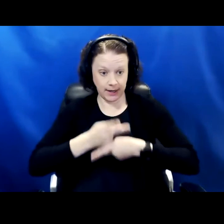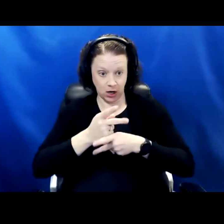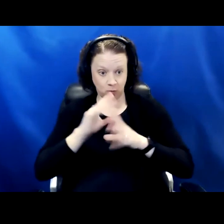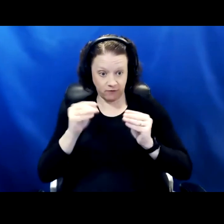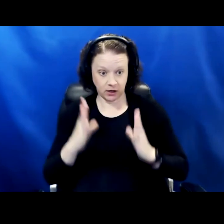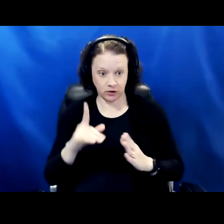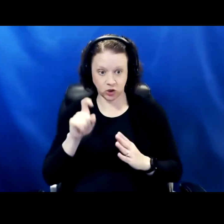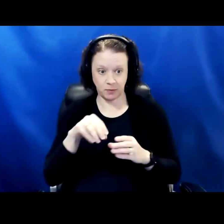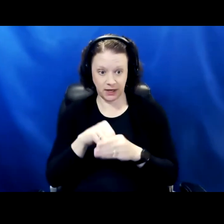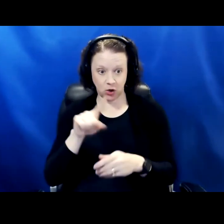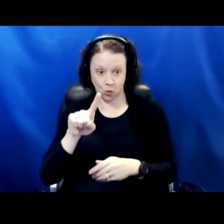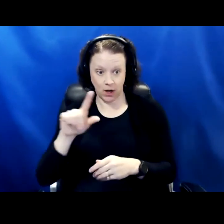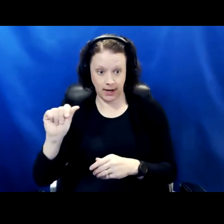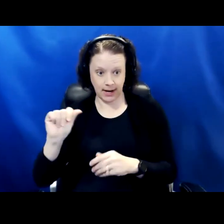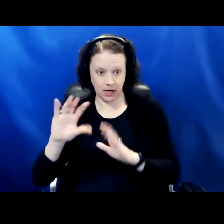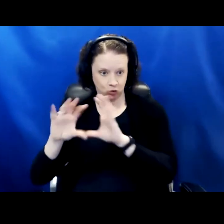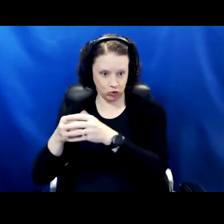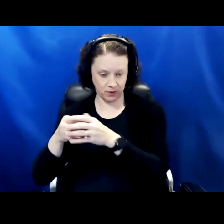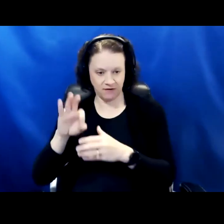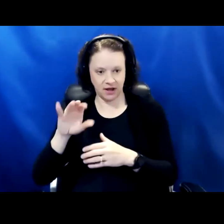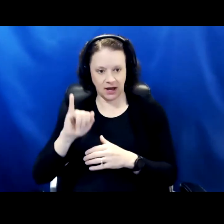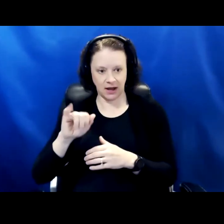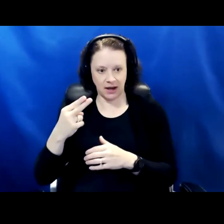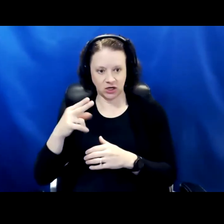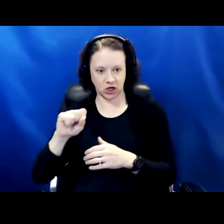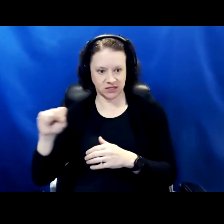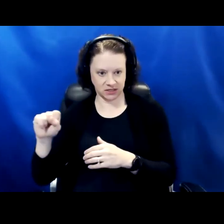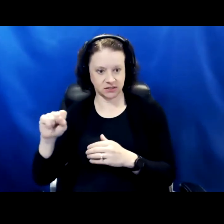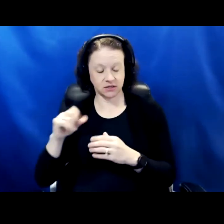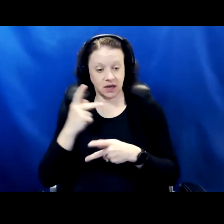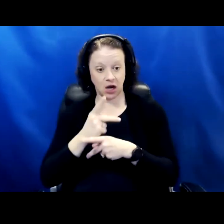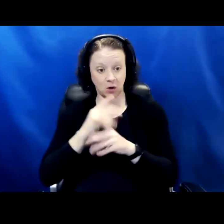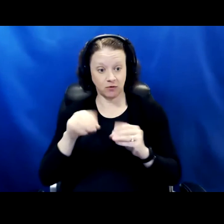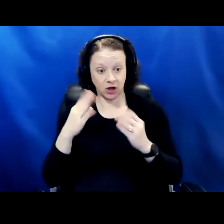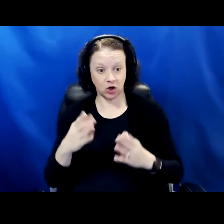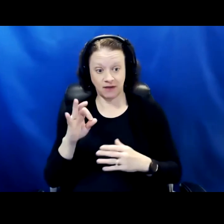if they are like, an IHSS care provider. If they are not a care provider